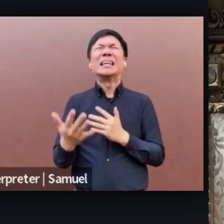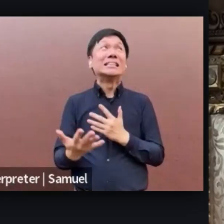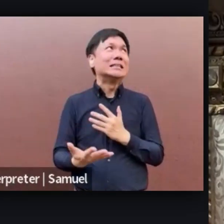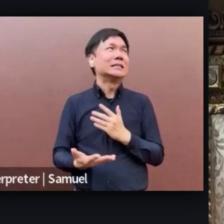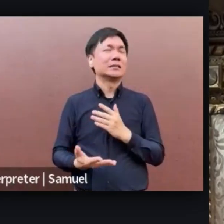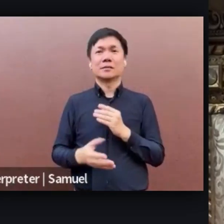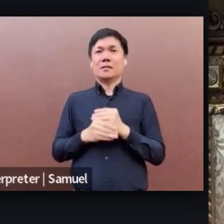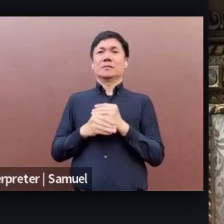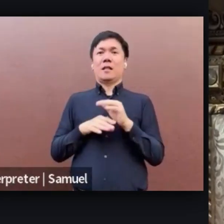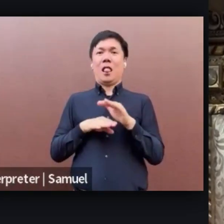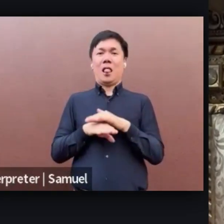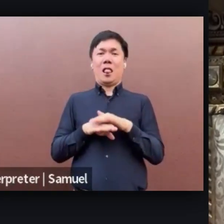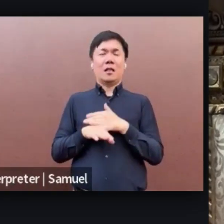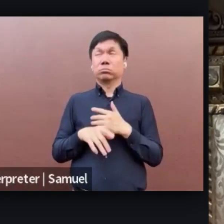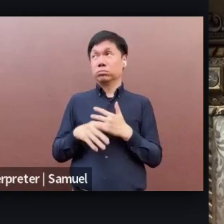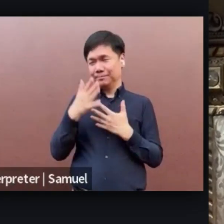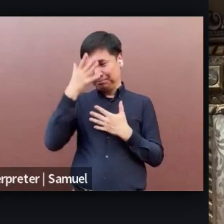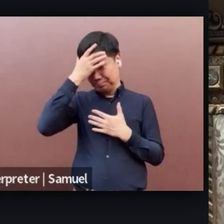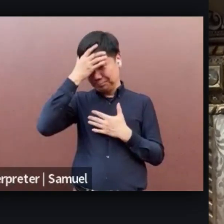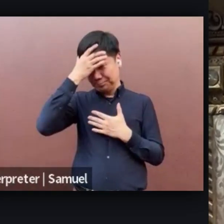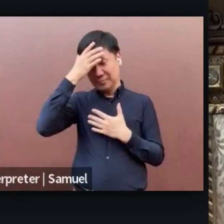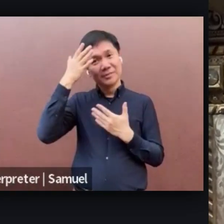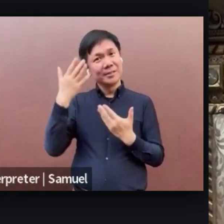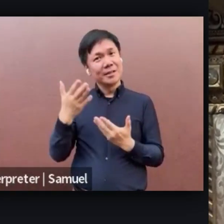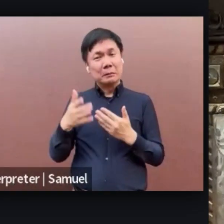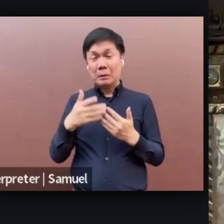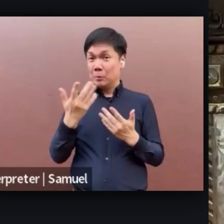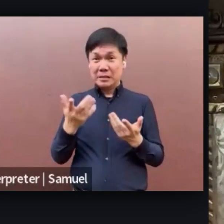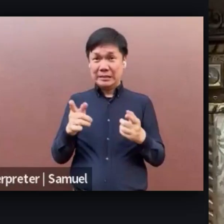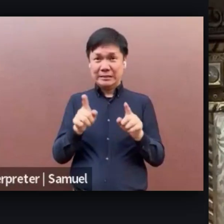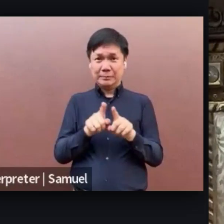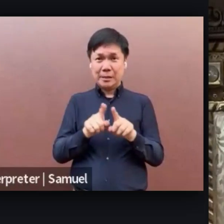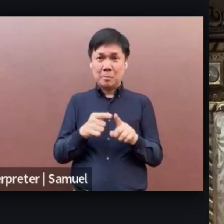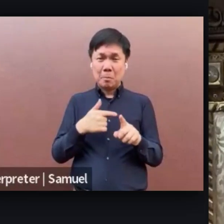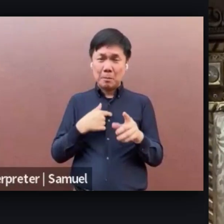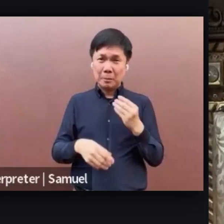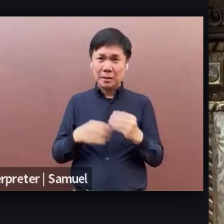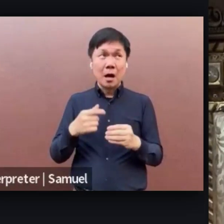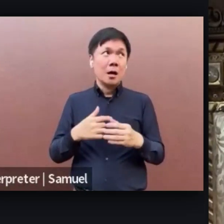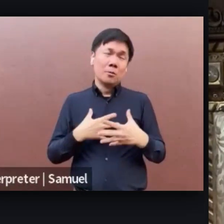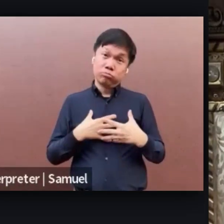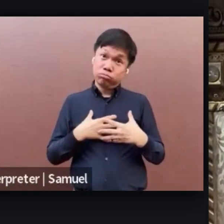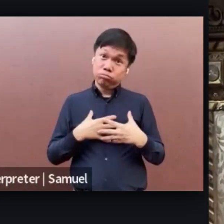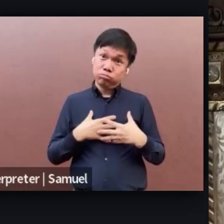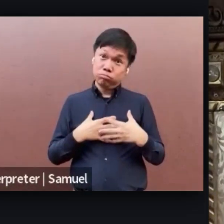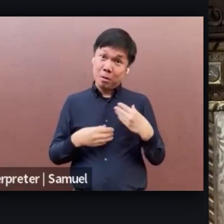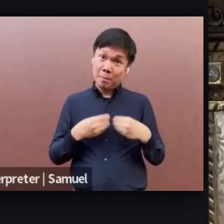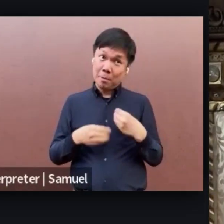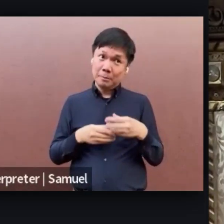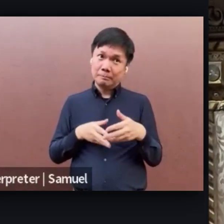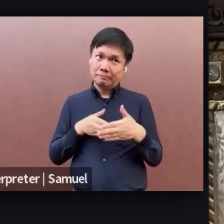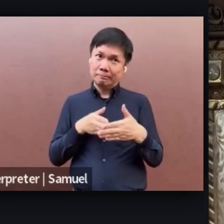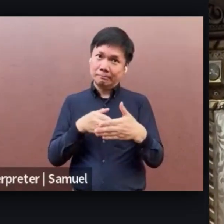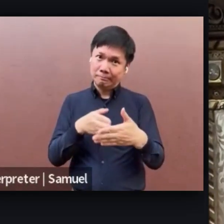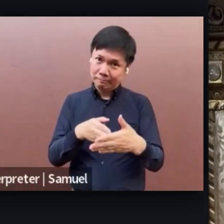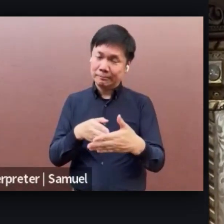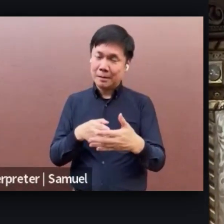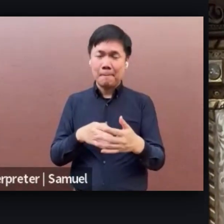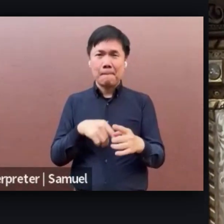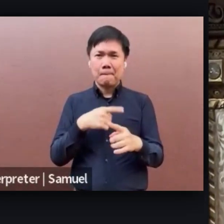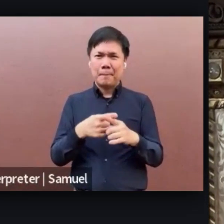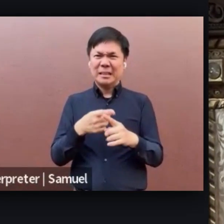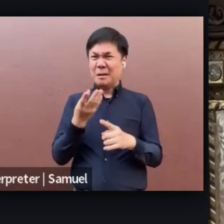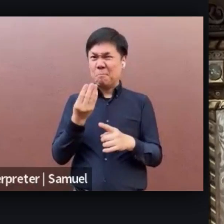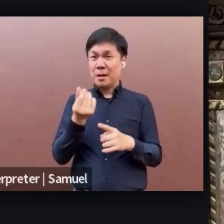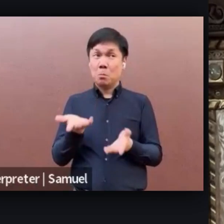Because if we do that, we would not just be putting ourselves at risk, at difficulty, but we